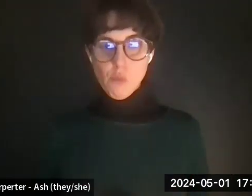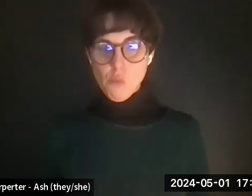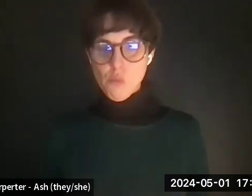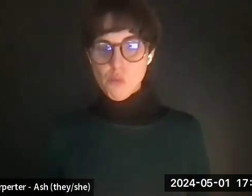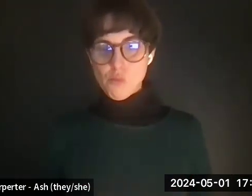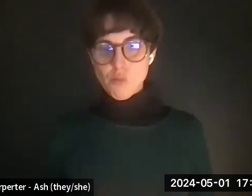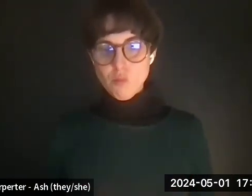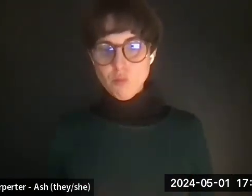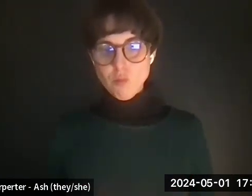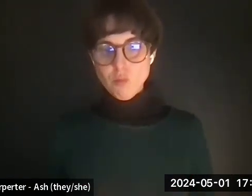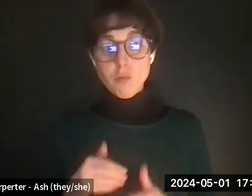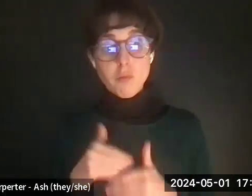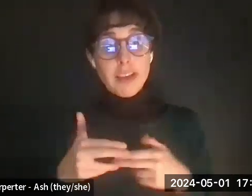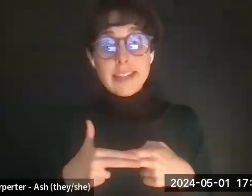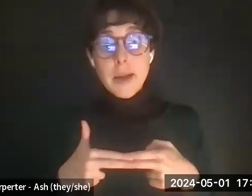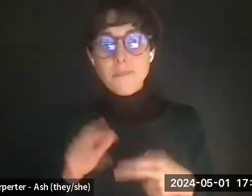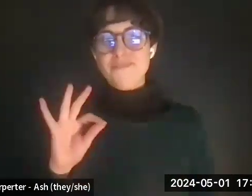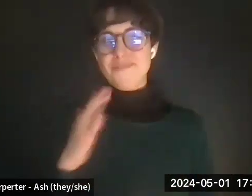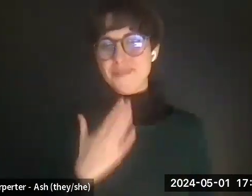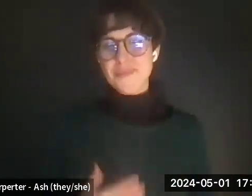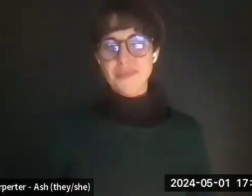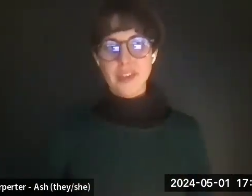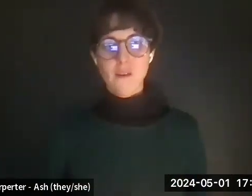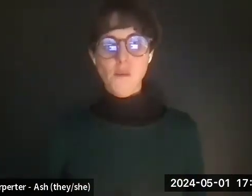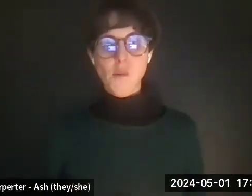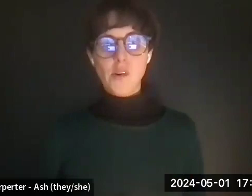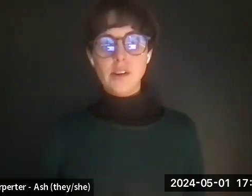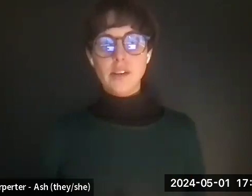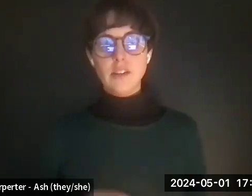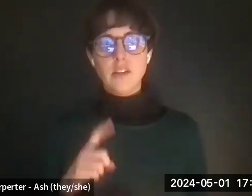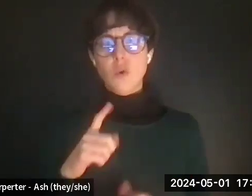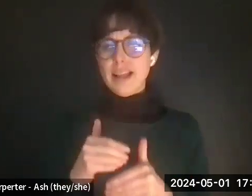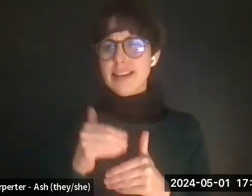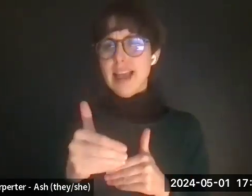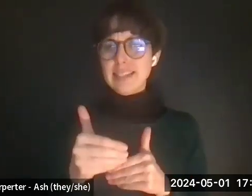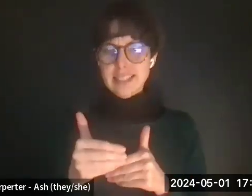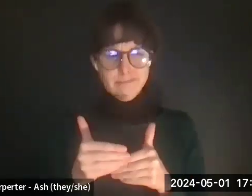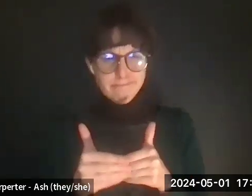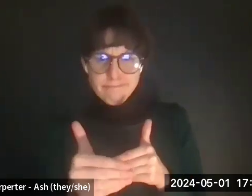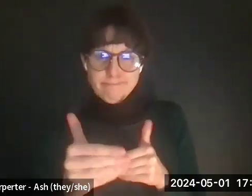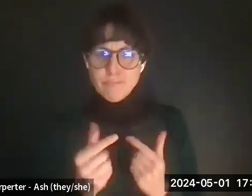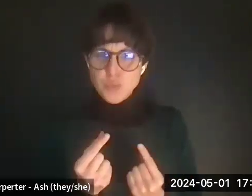Next slide please. Now what about the next steps? Where are we going from here? We got a lot of work to do.